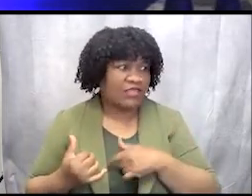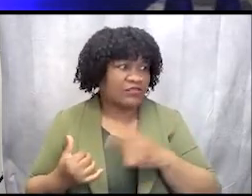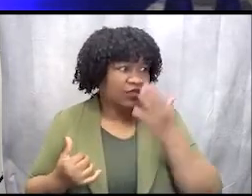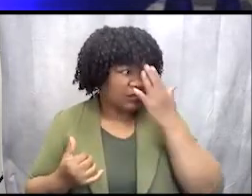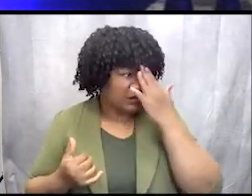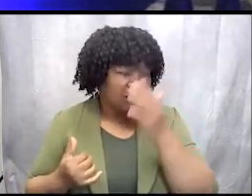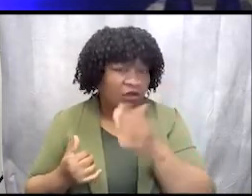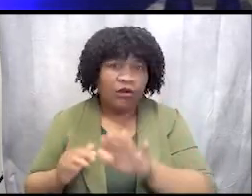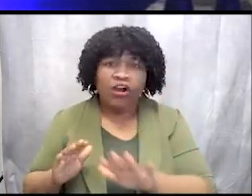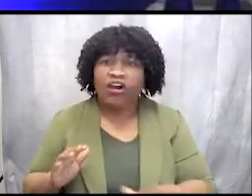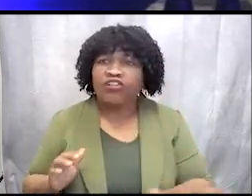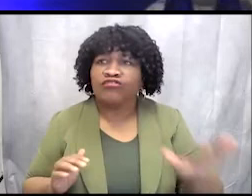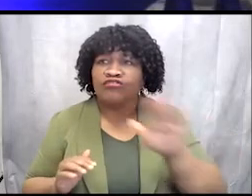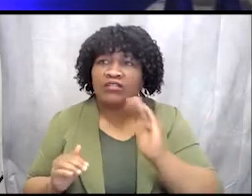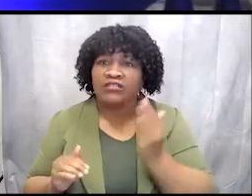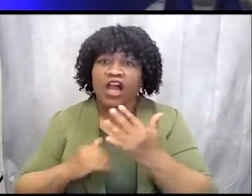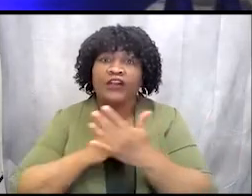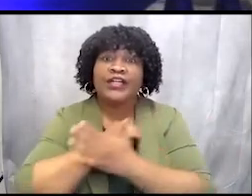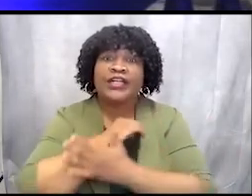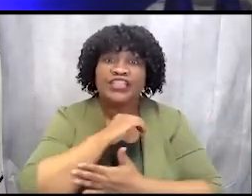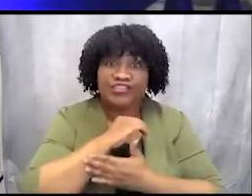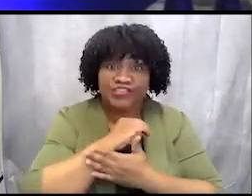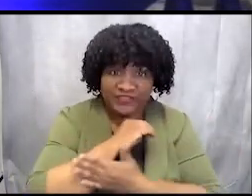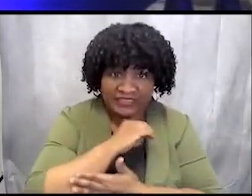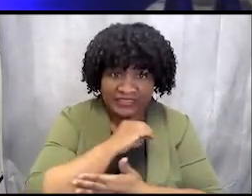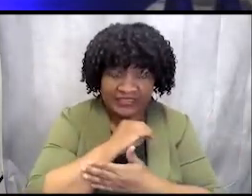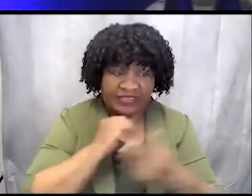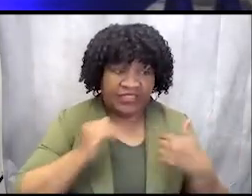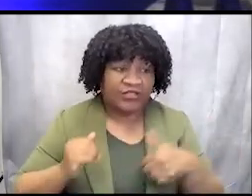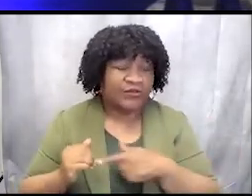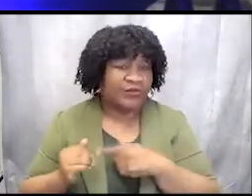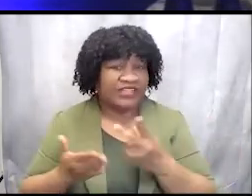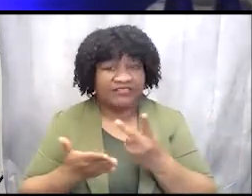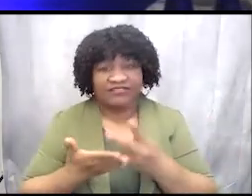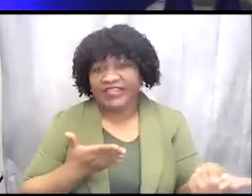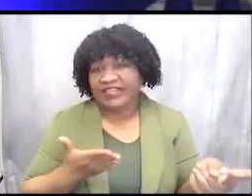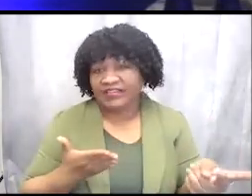across our country, we fail miserably at that